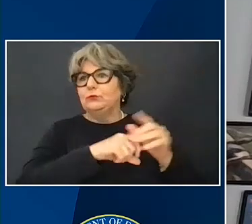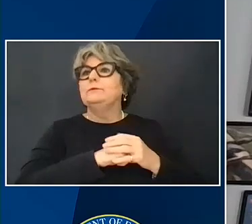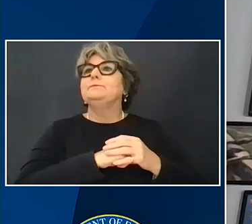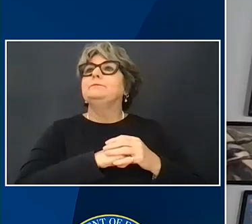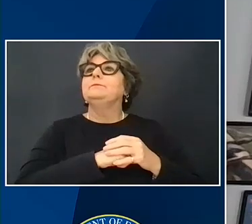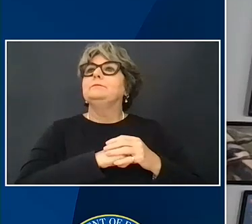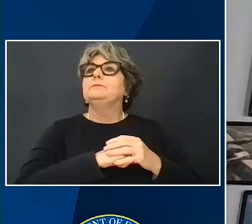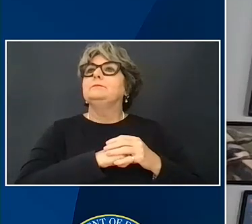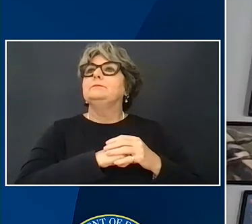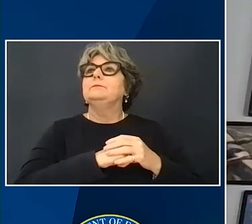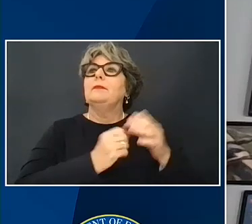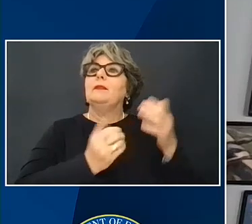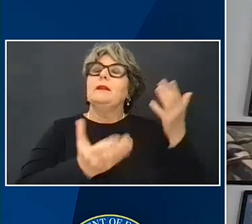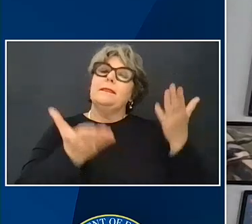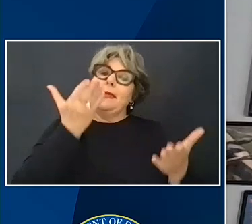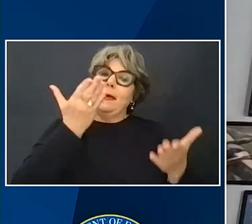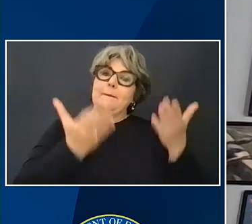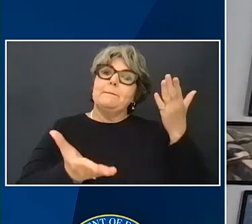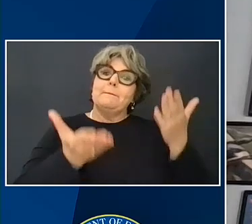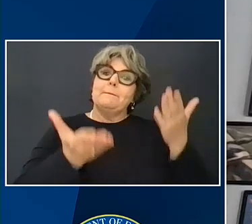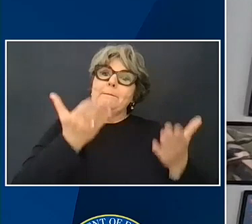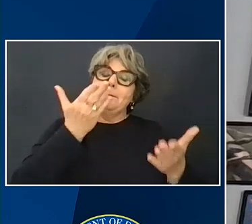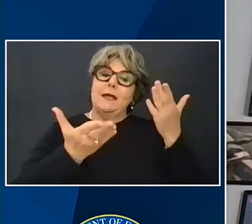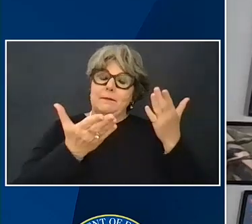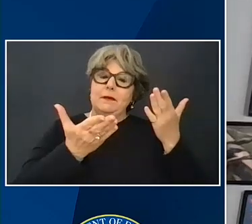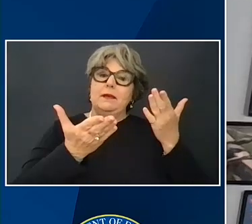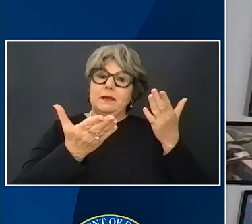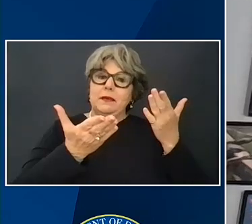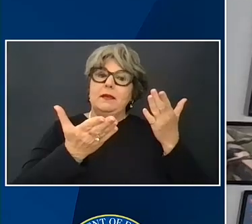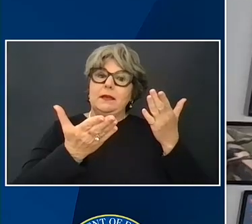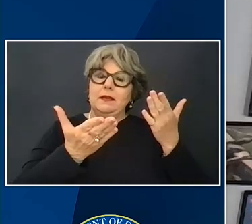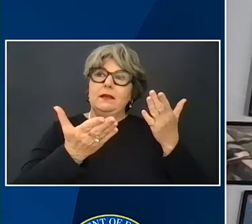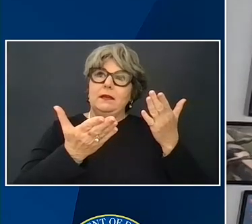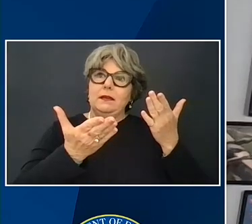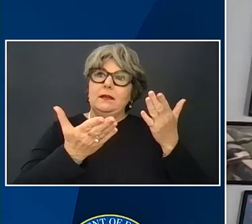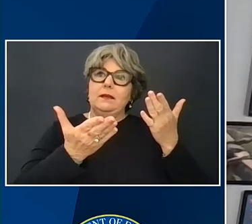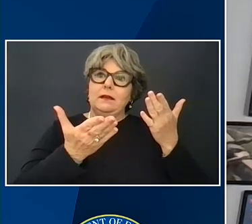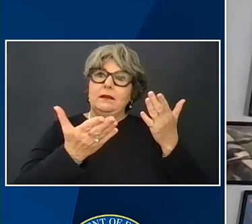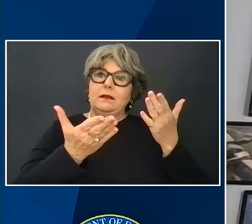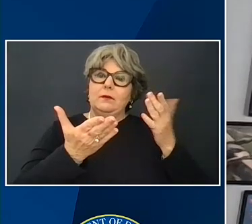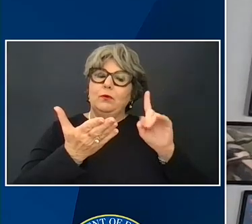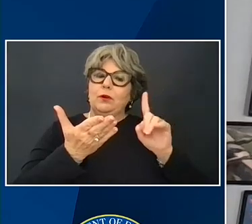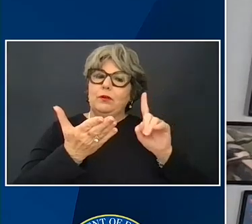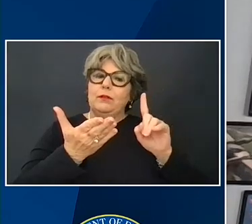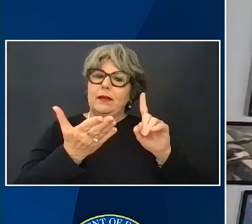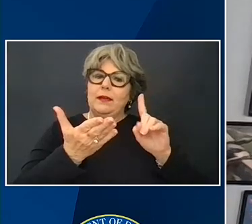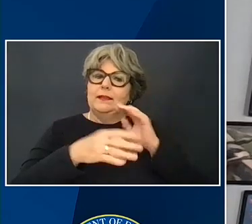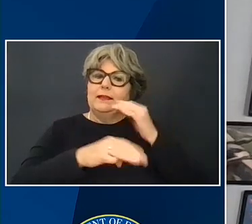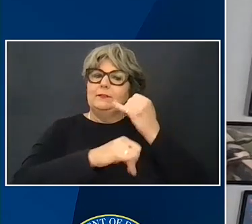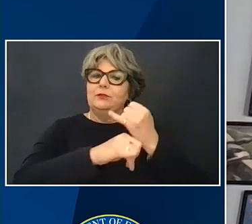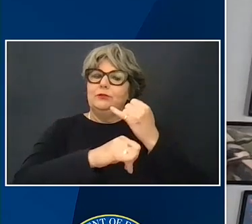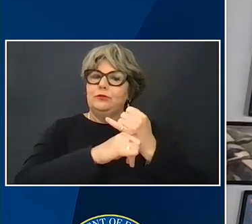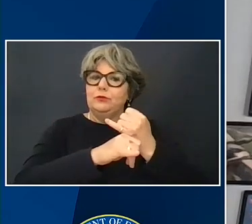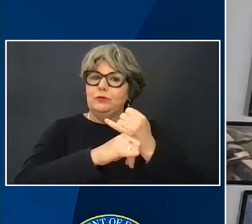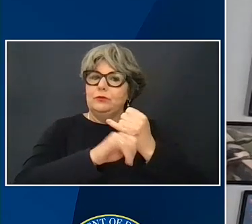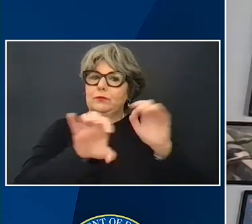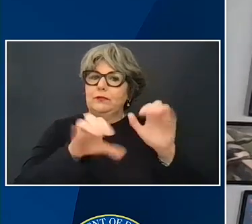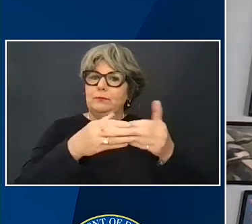extend where they were, previously. And those things are going to happen.